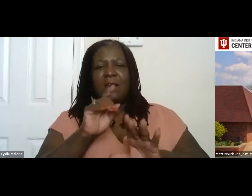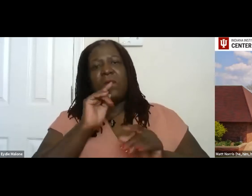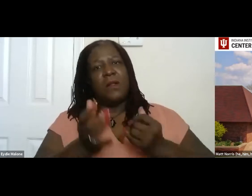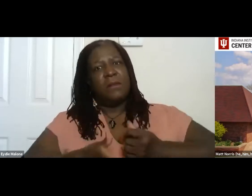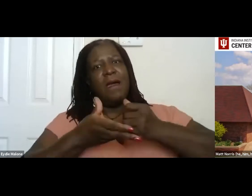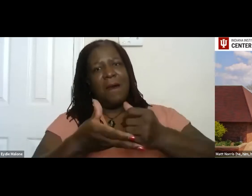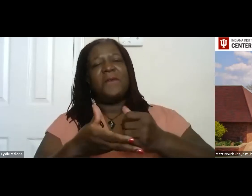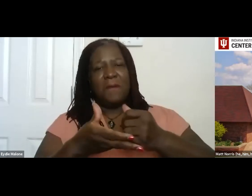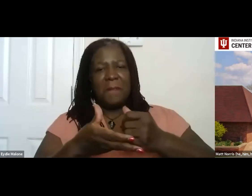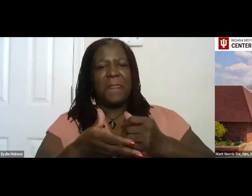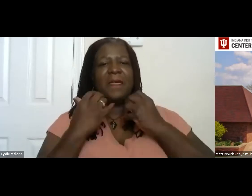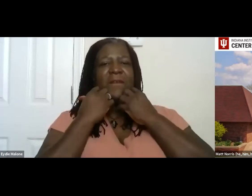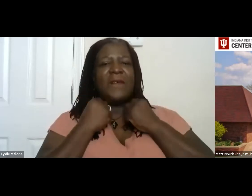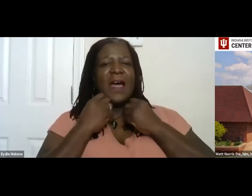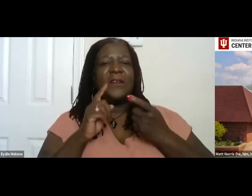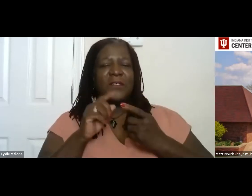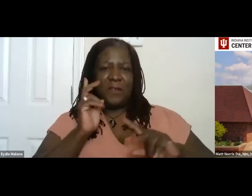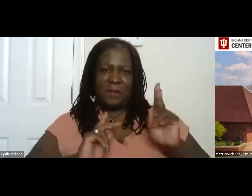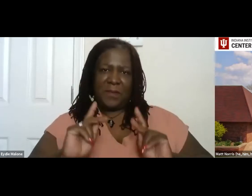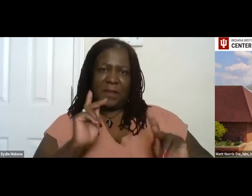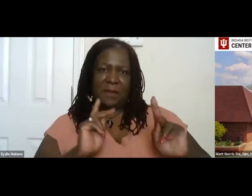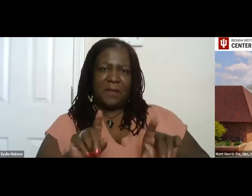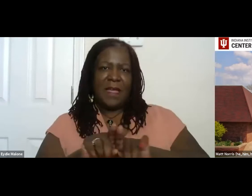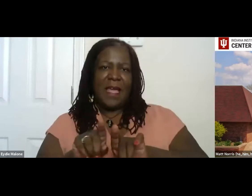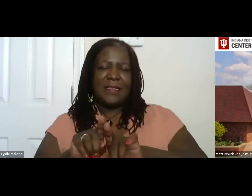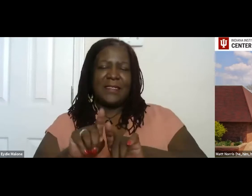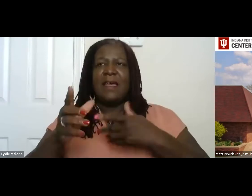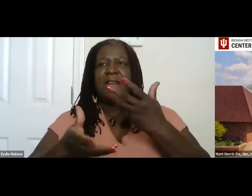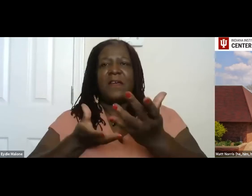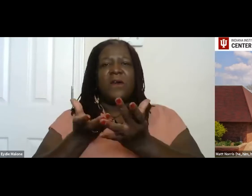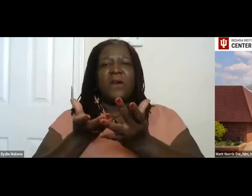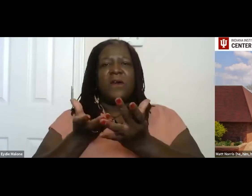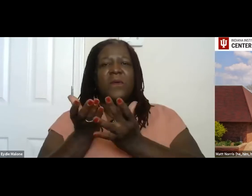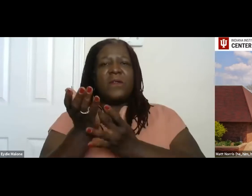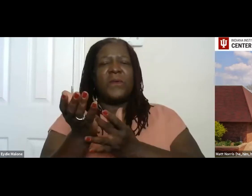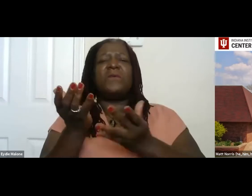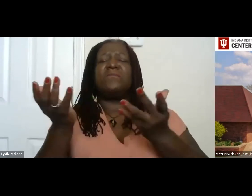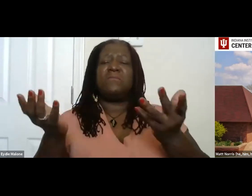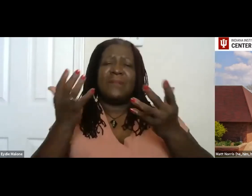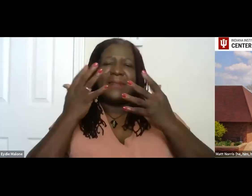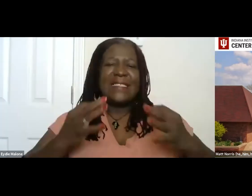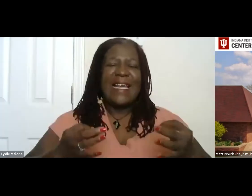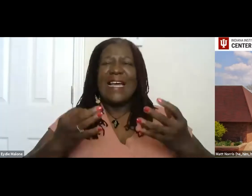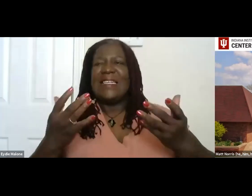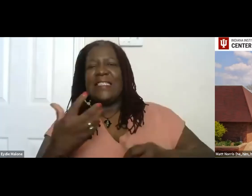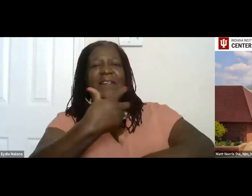and valuable to people as they go into making decisions about getting vaccinated or wanting